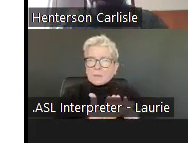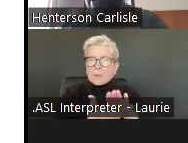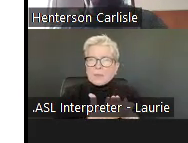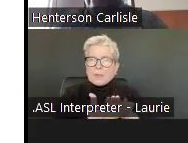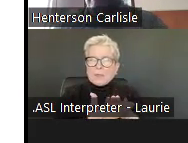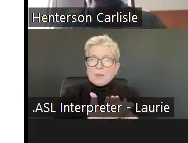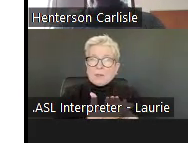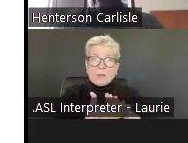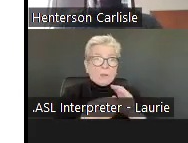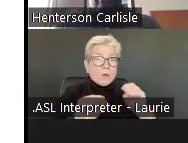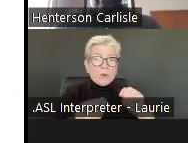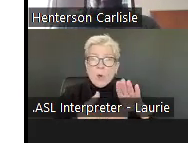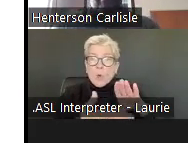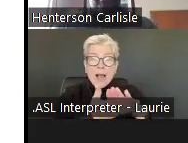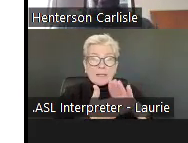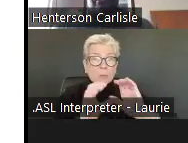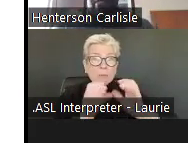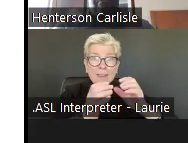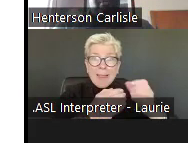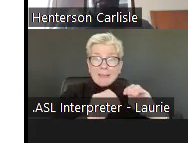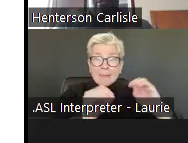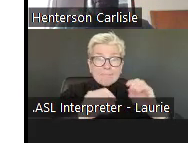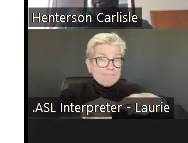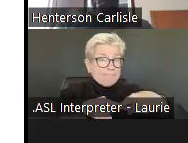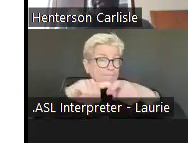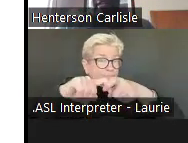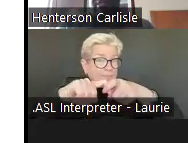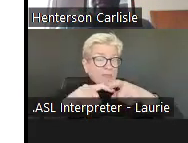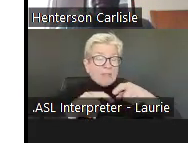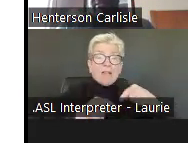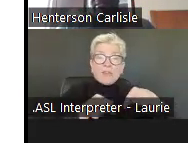no academics. We've got a couple schools that the first three days there, there're